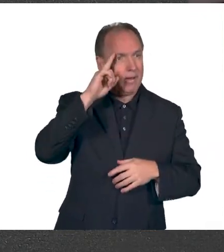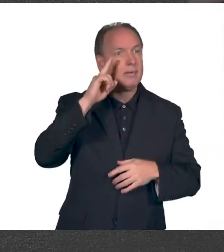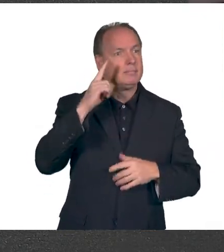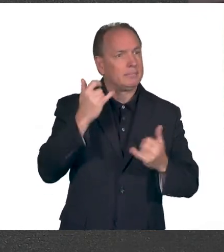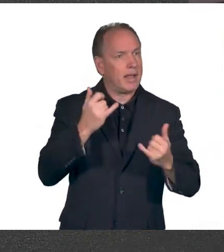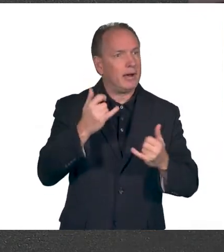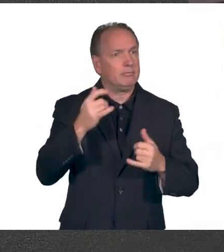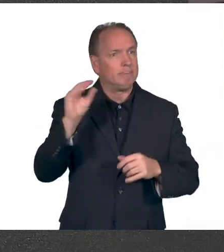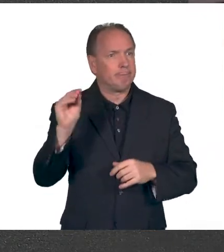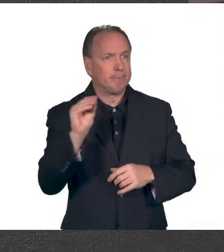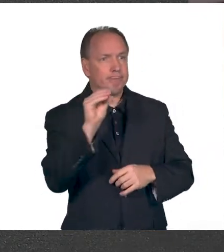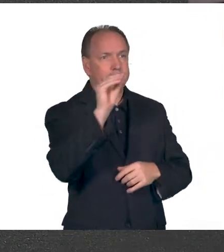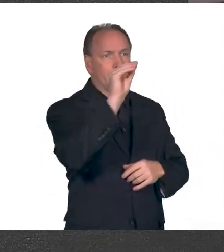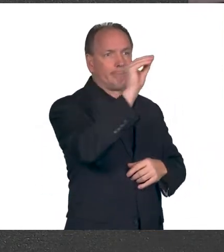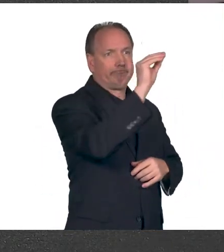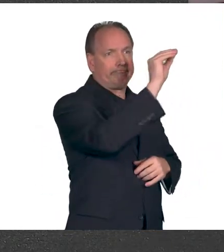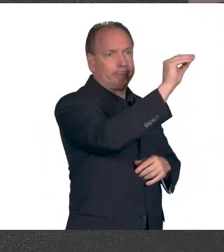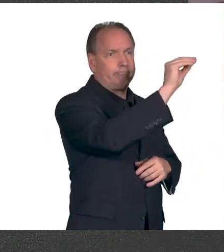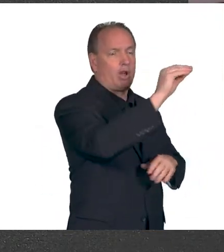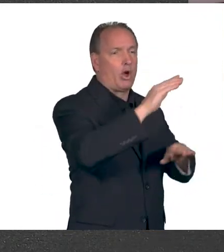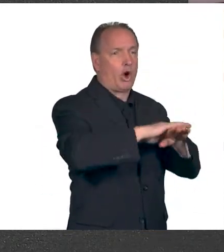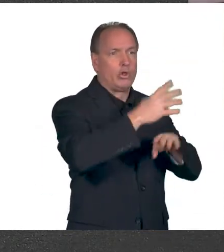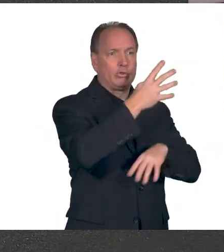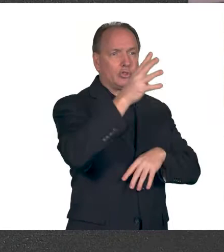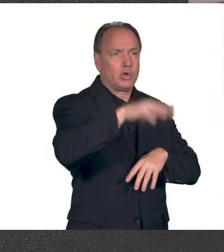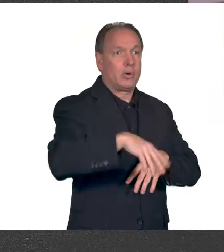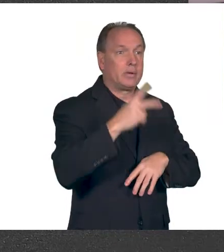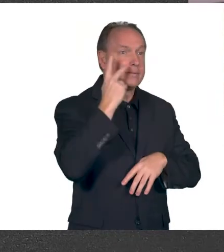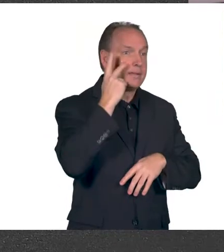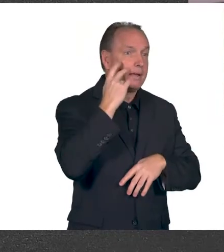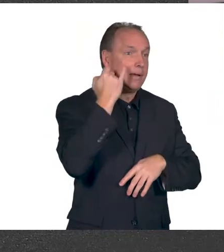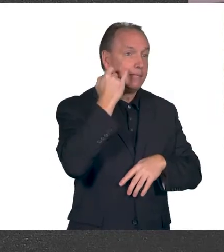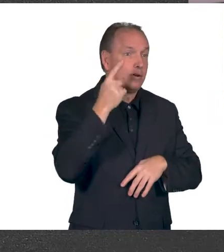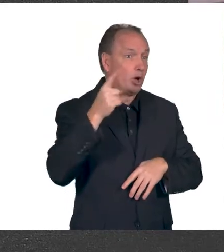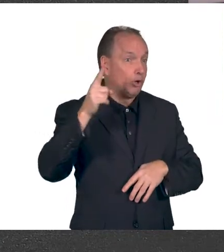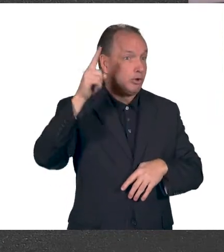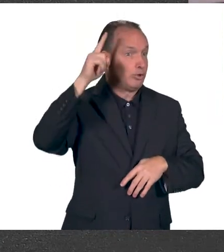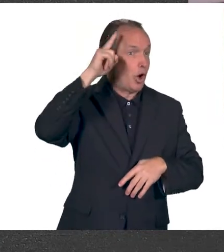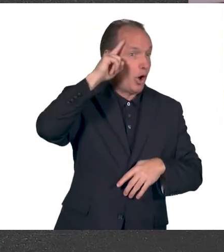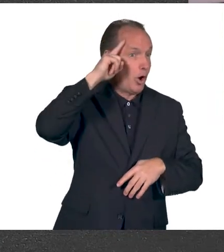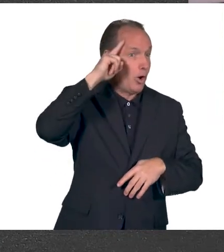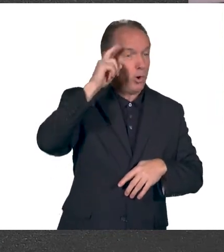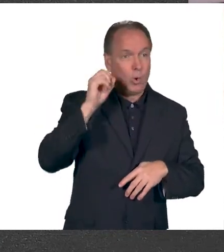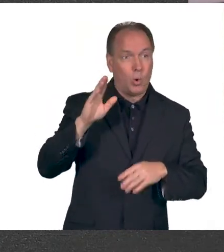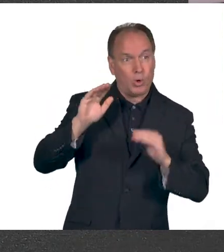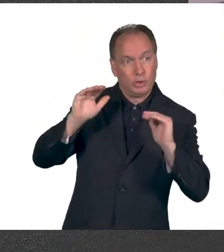Let's add him to the chart and we will see if he was taller than gopher or shorter.